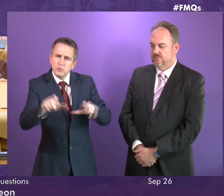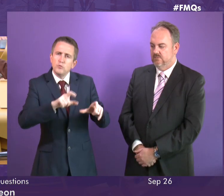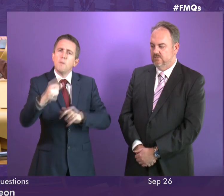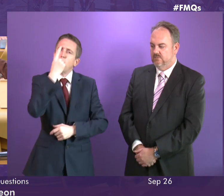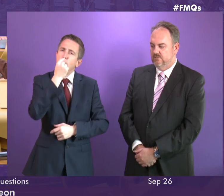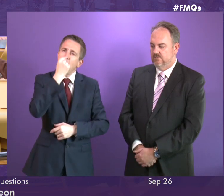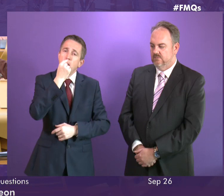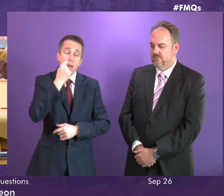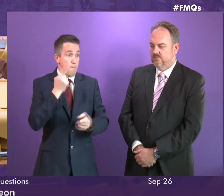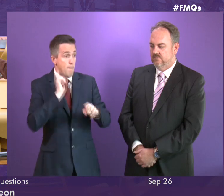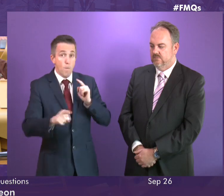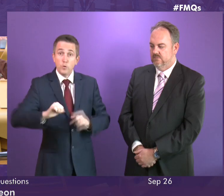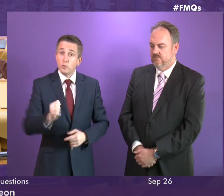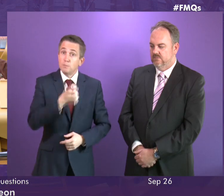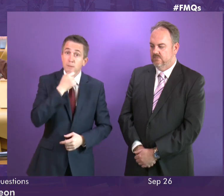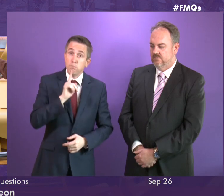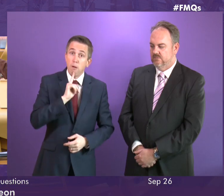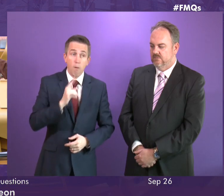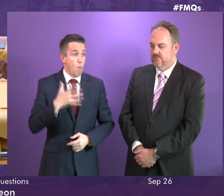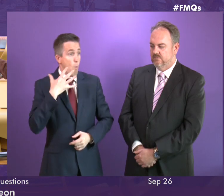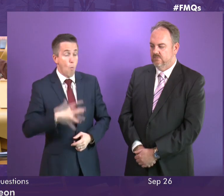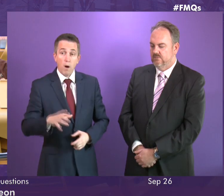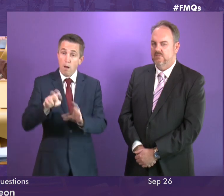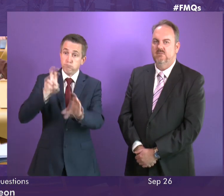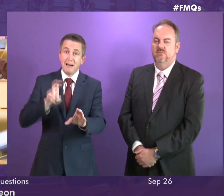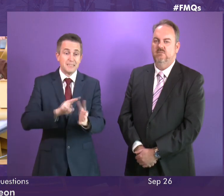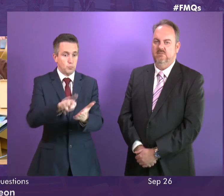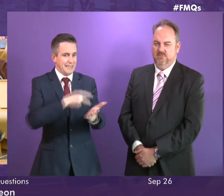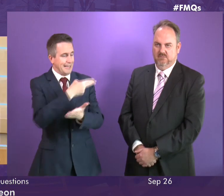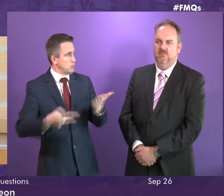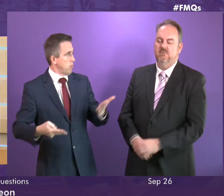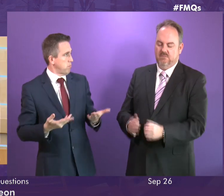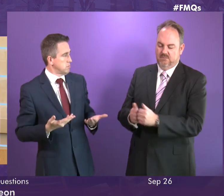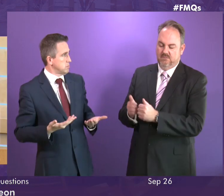I think that the certainty that most people in Scotland want is for Brexit not to happen at all.